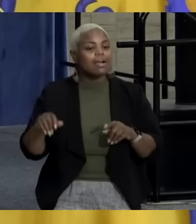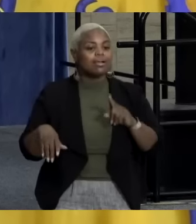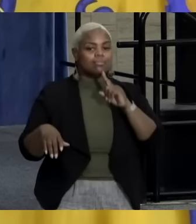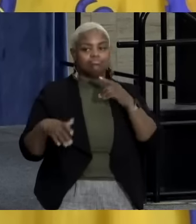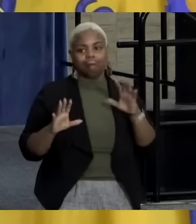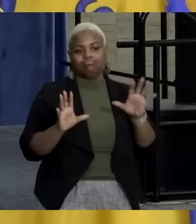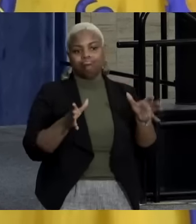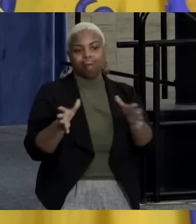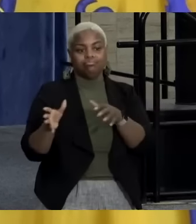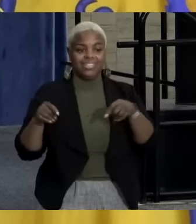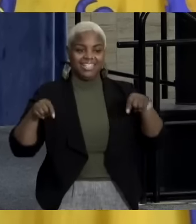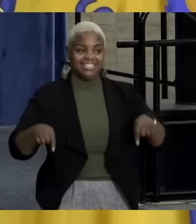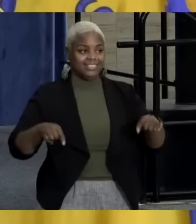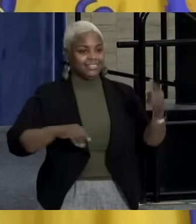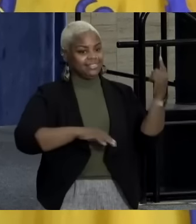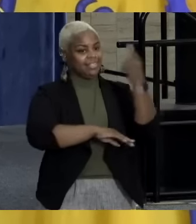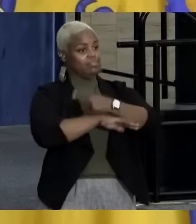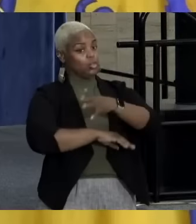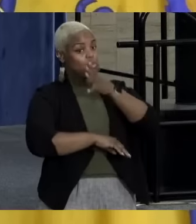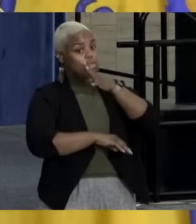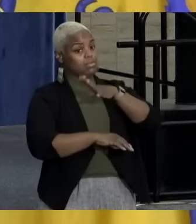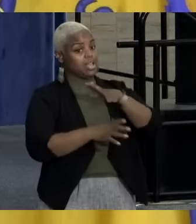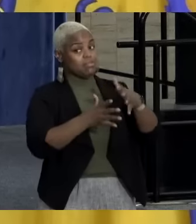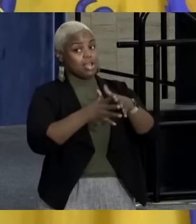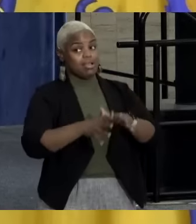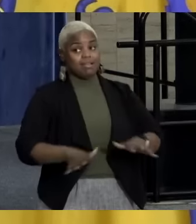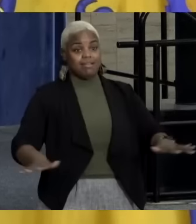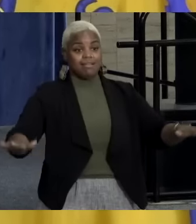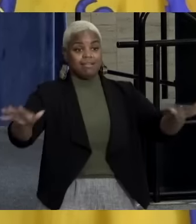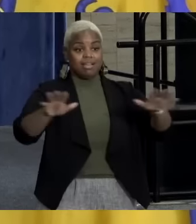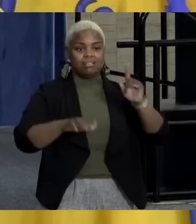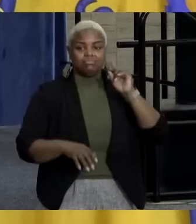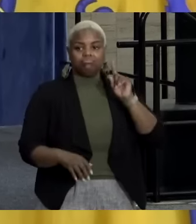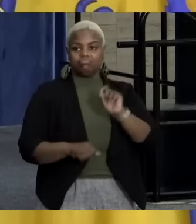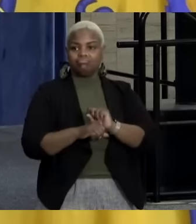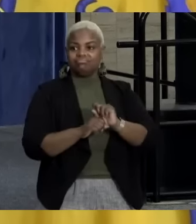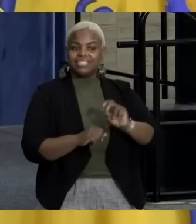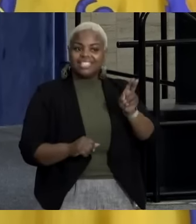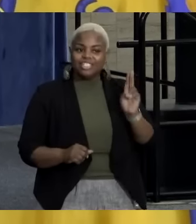States. The Women's Health Initiative study was the largest study ever done in U.S. history,